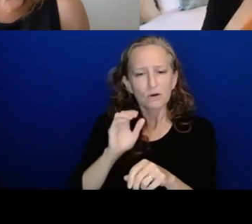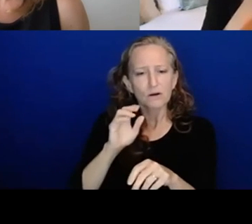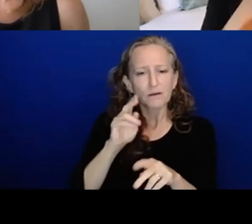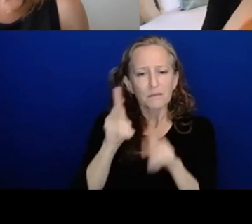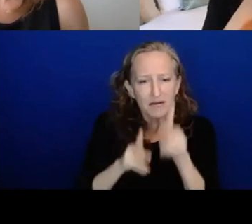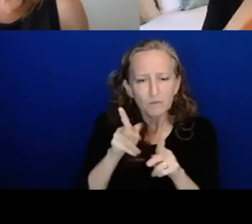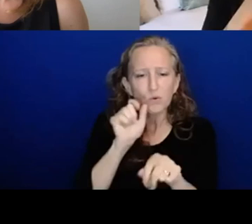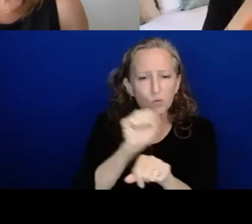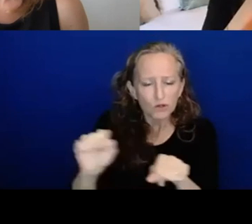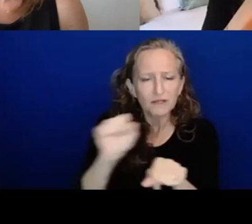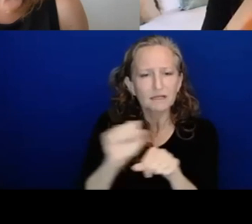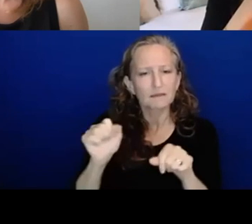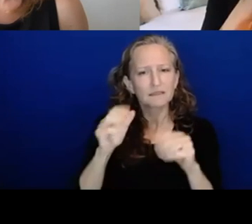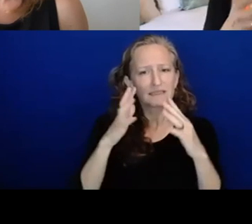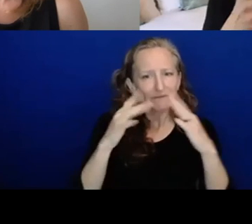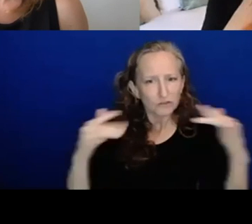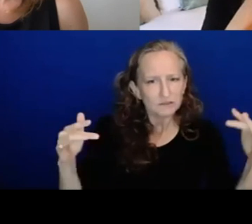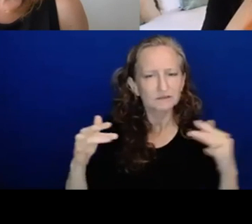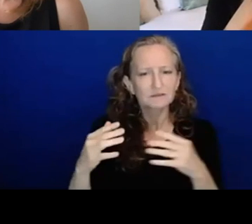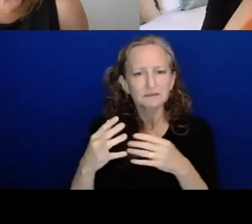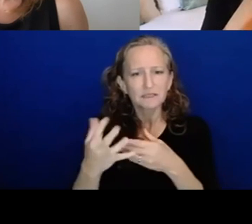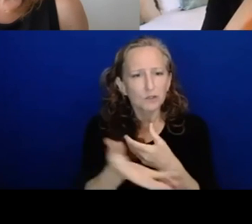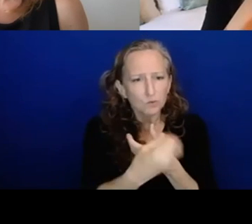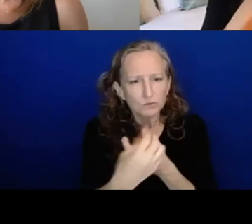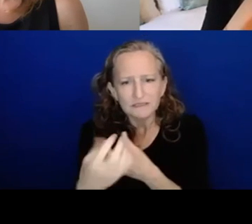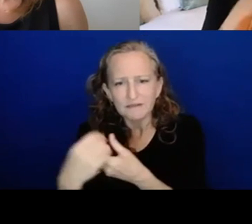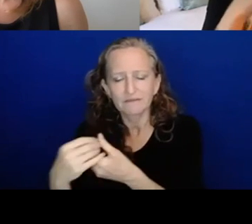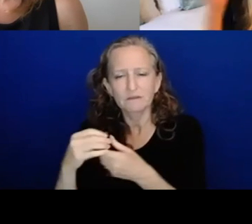And the best way that we can support this particular community right now and help all